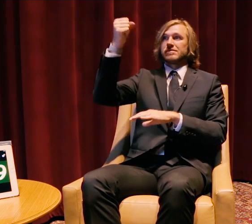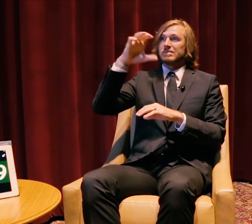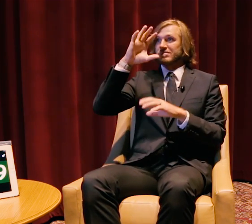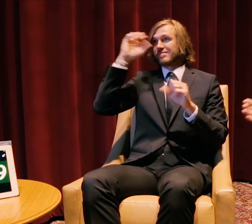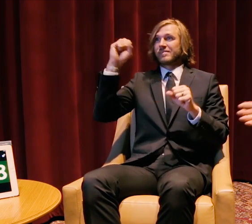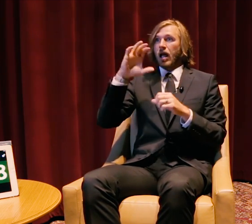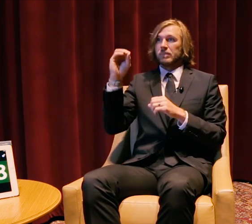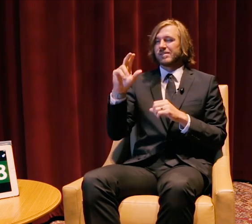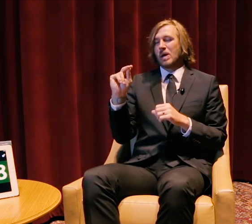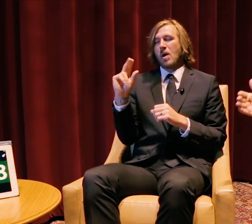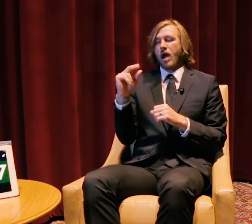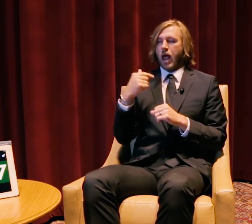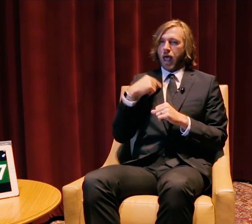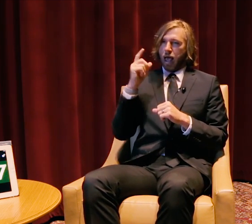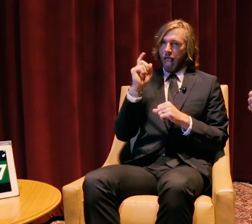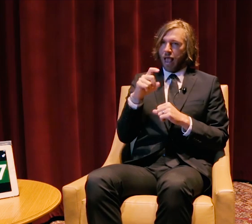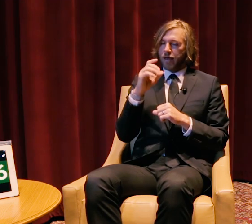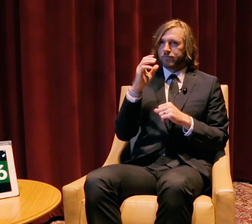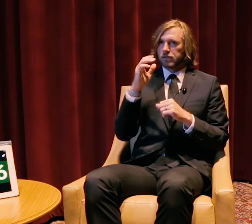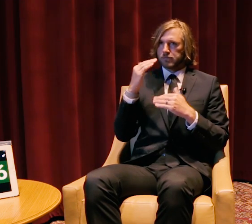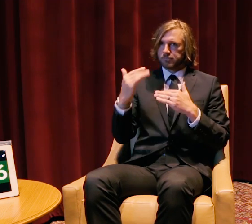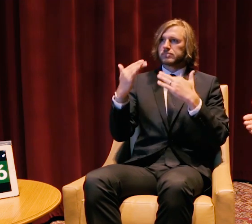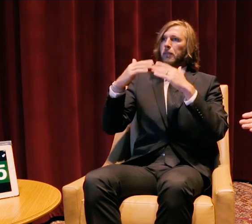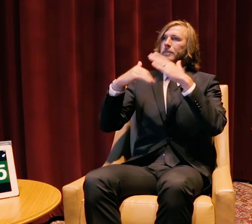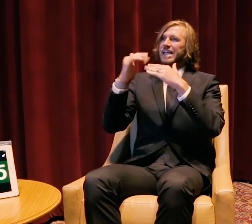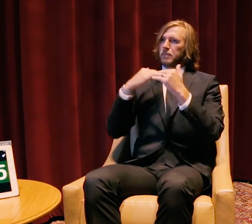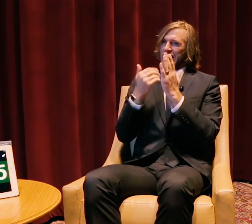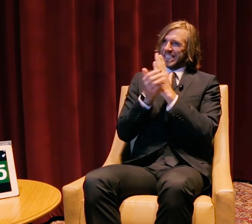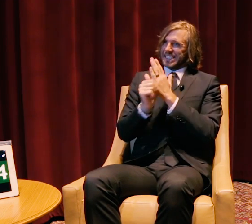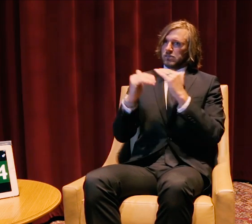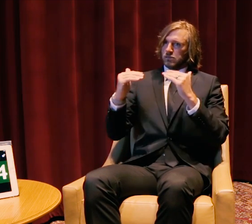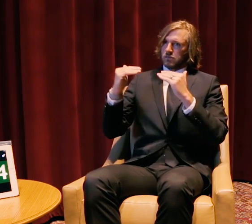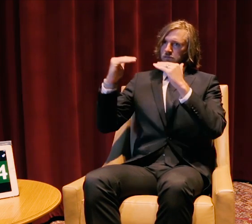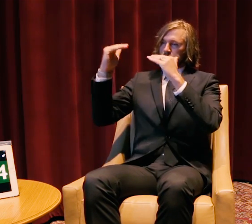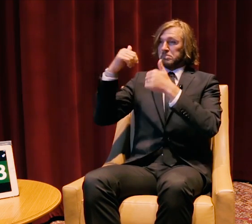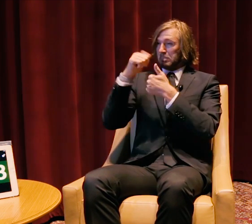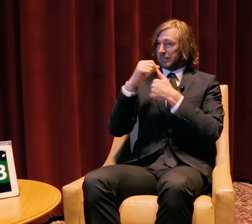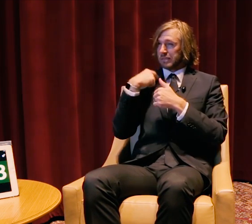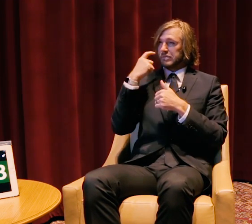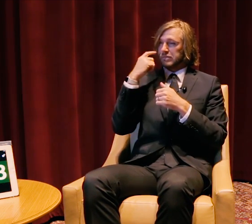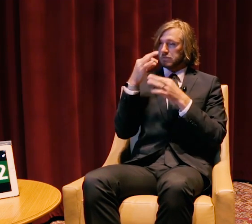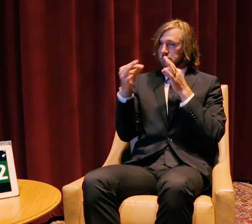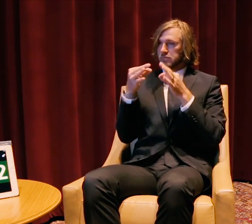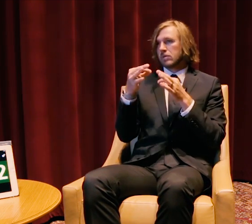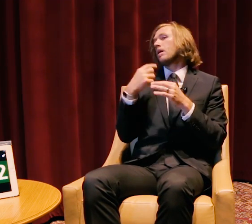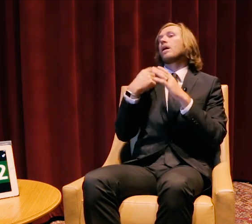so I need to, you know, I need to find my way, I need to build those skills. Remember I said earlier when I started at 19